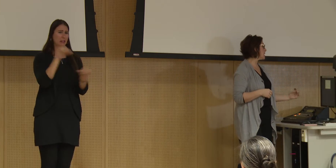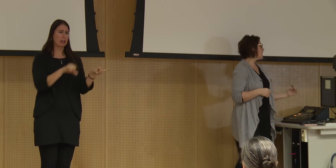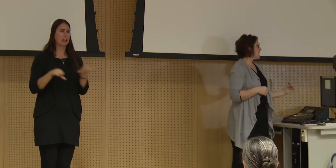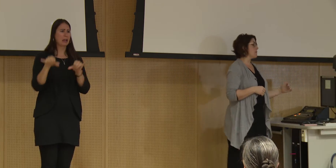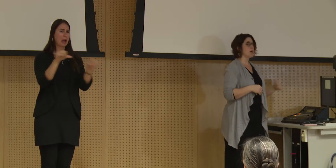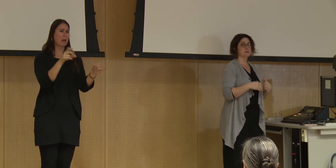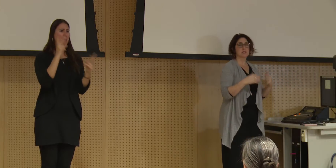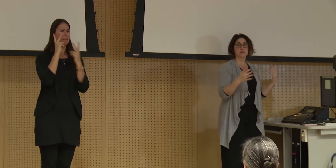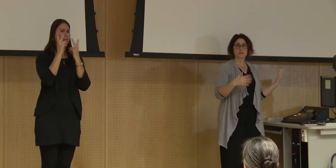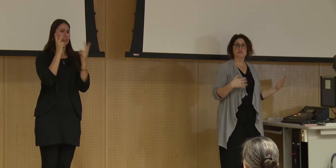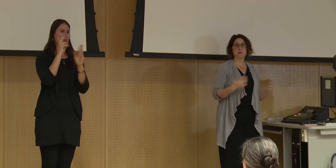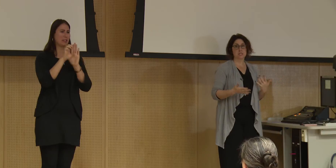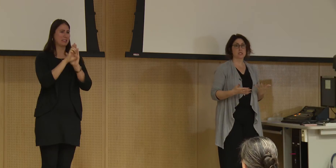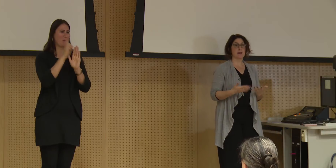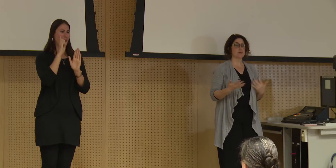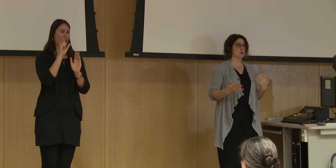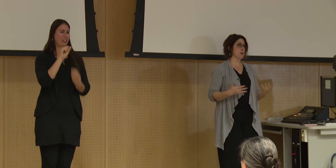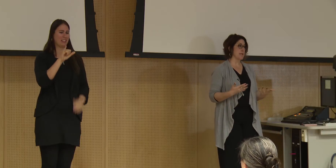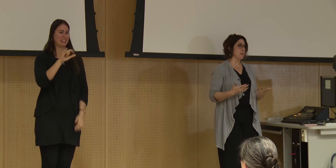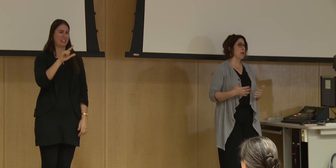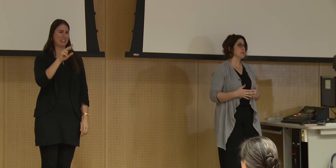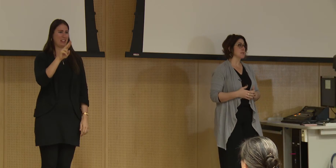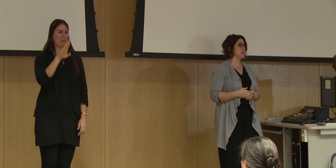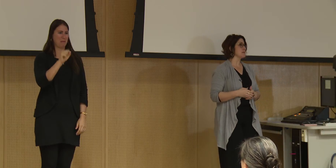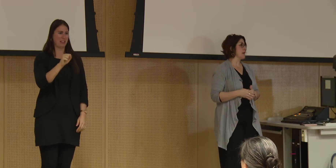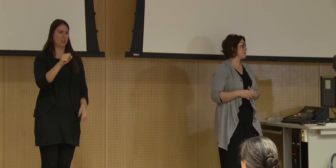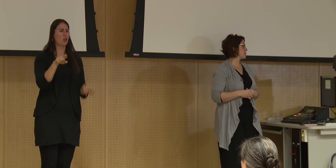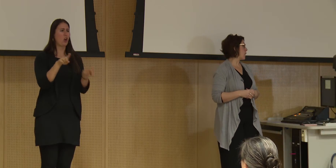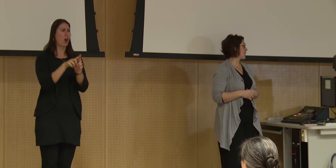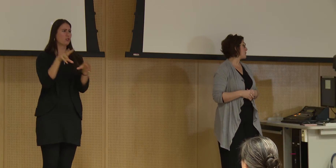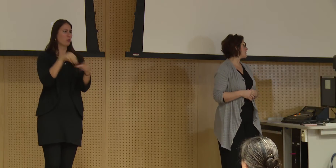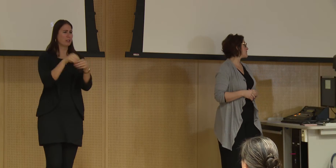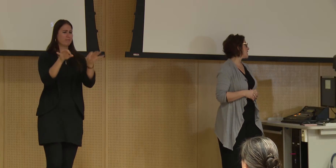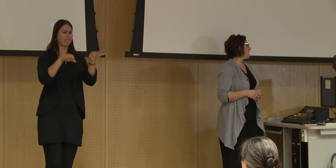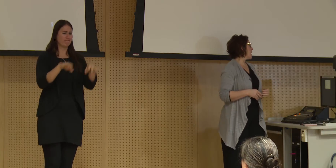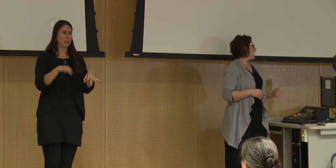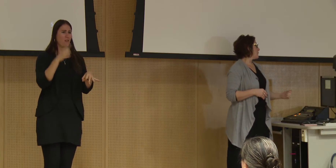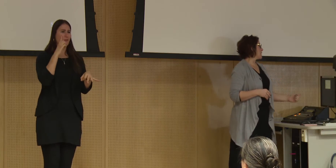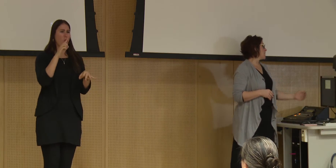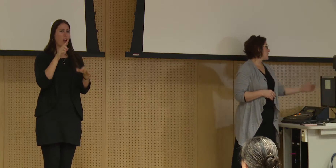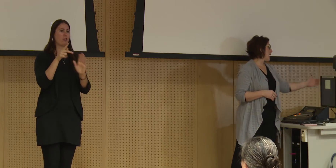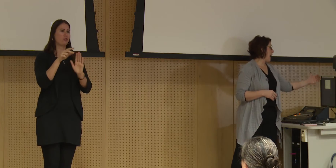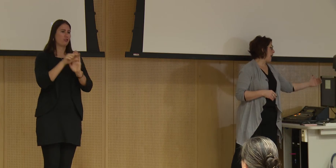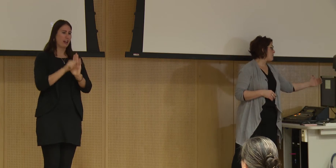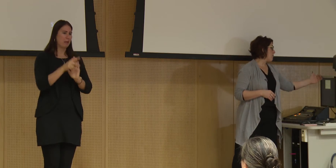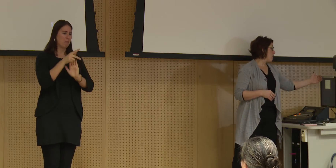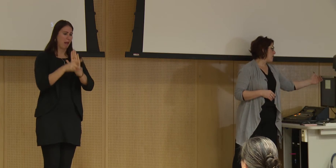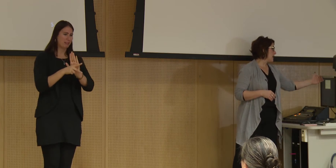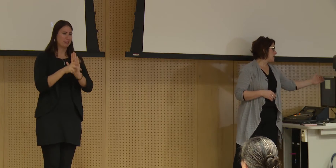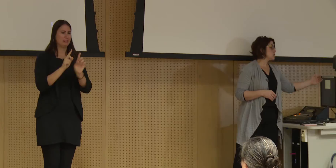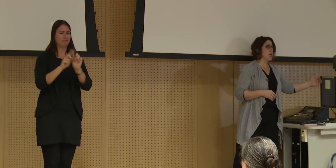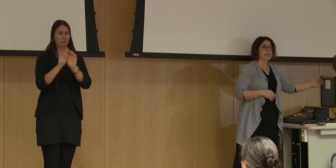amongst other information about their grading policy and requirements. But here they have each item,